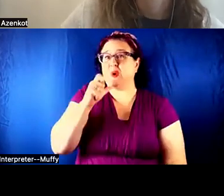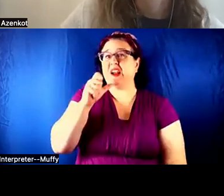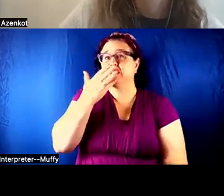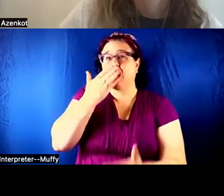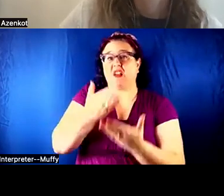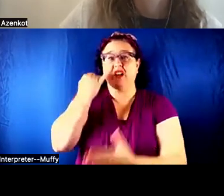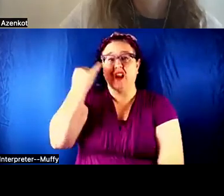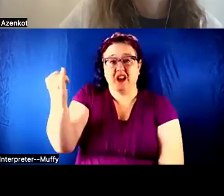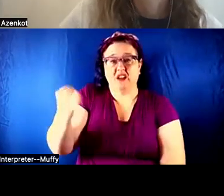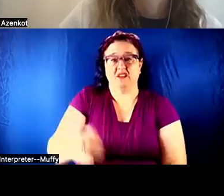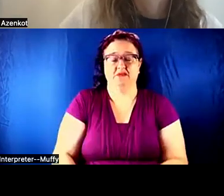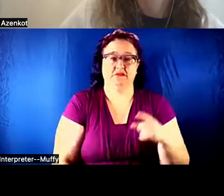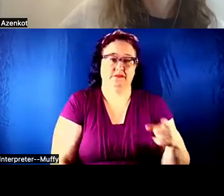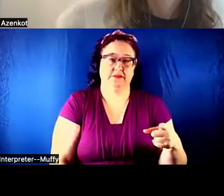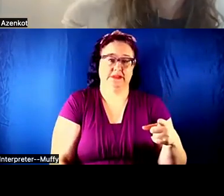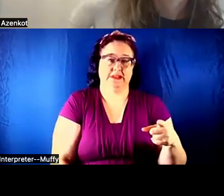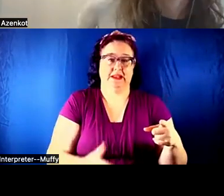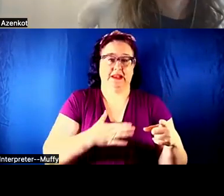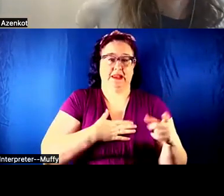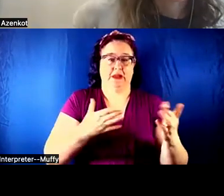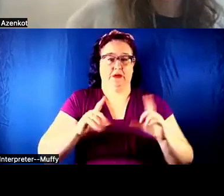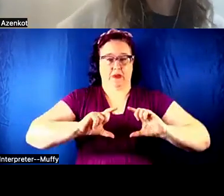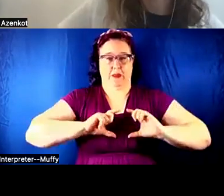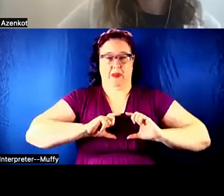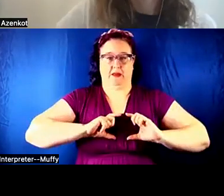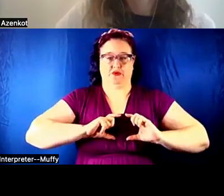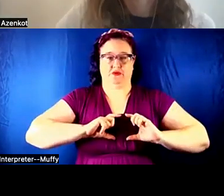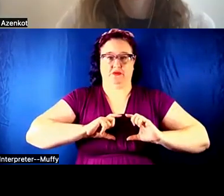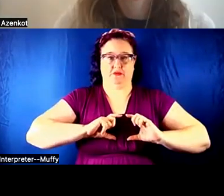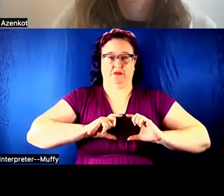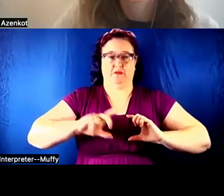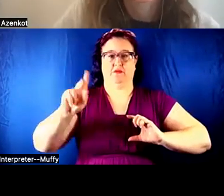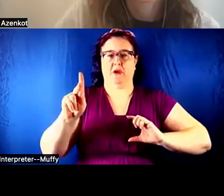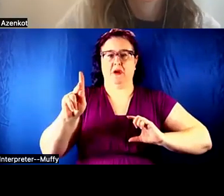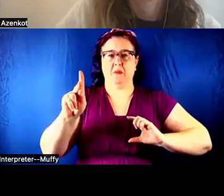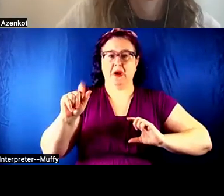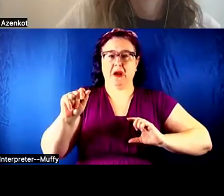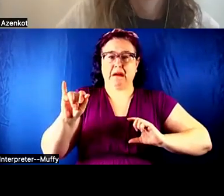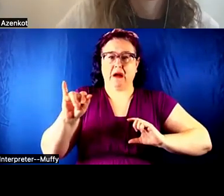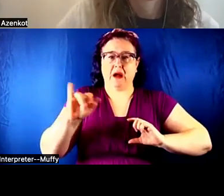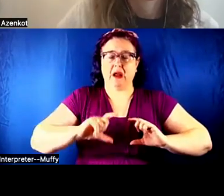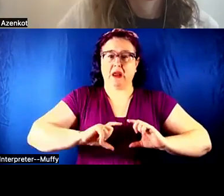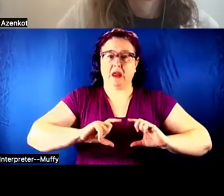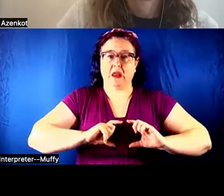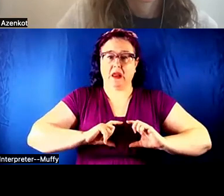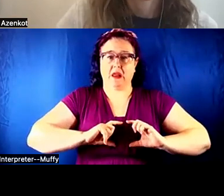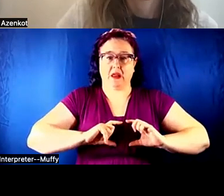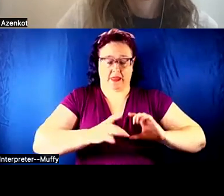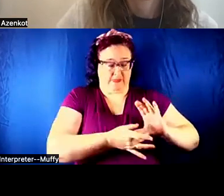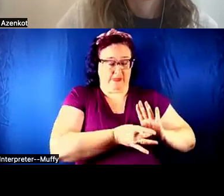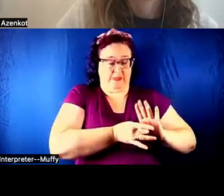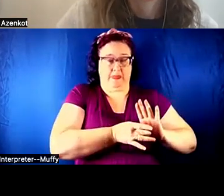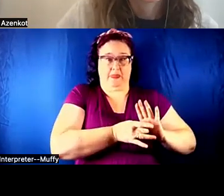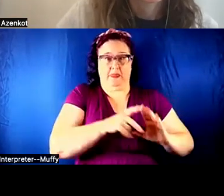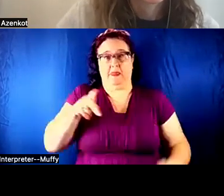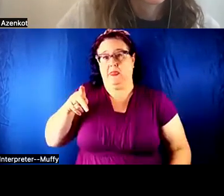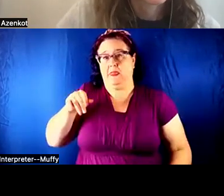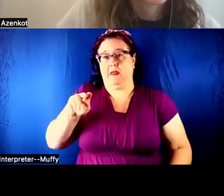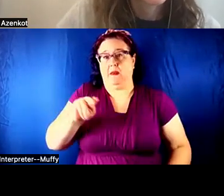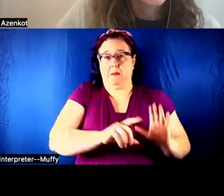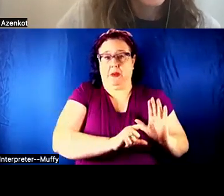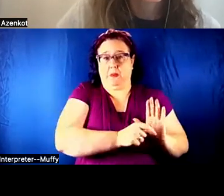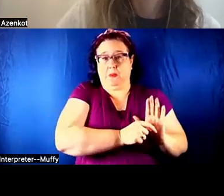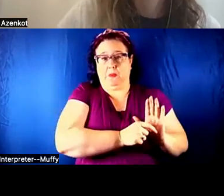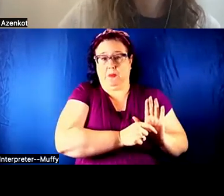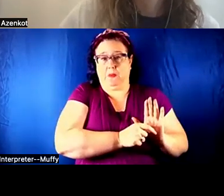Aaron: Here is my badge. This is actually a pin from "able gamers community."